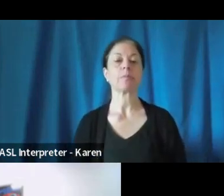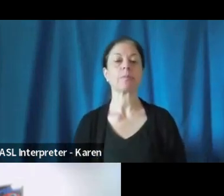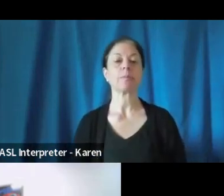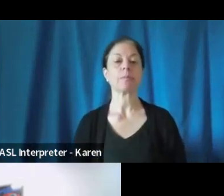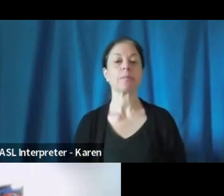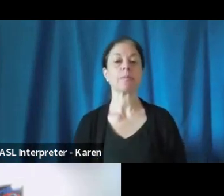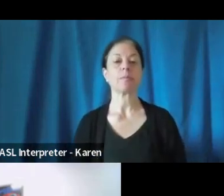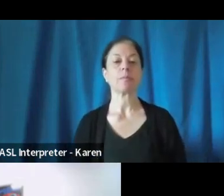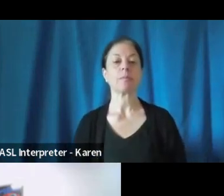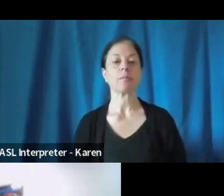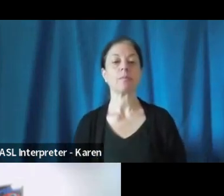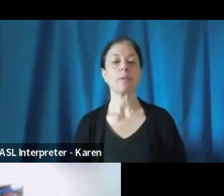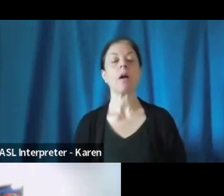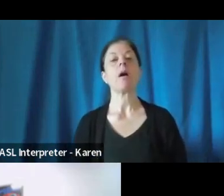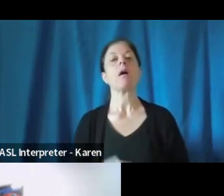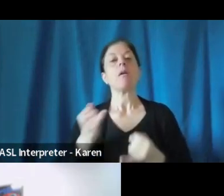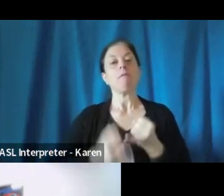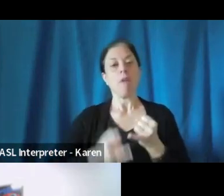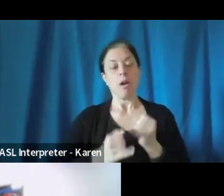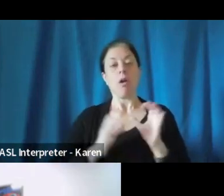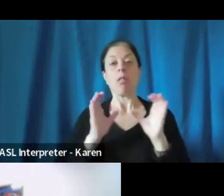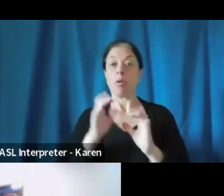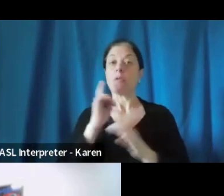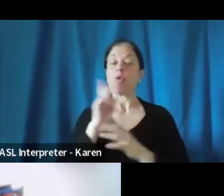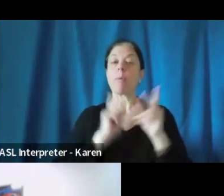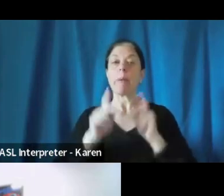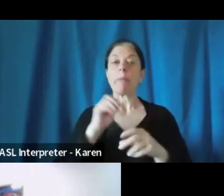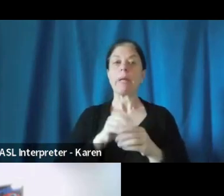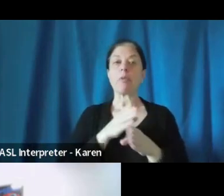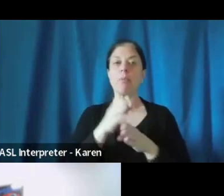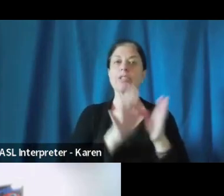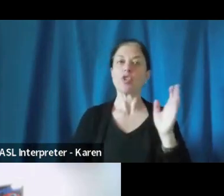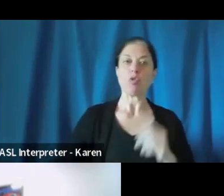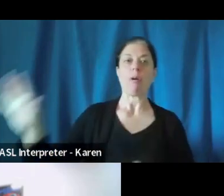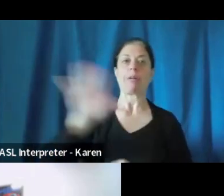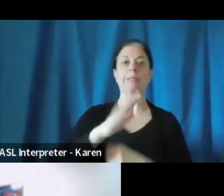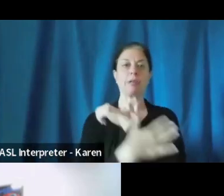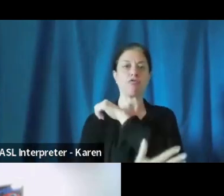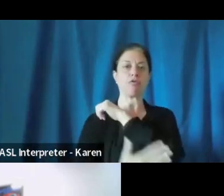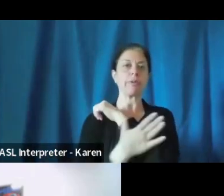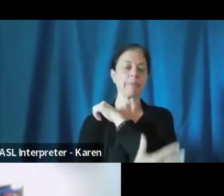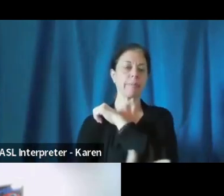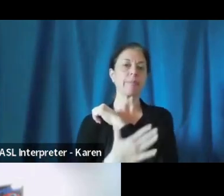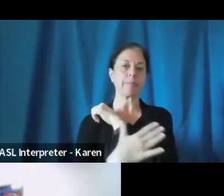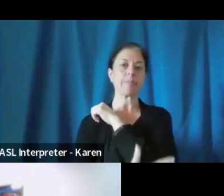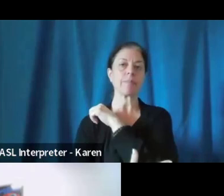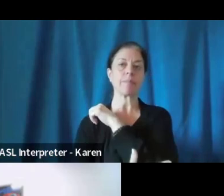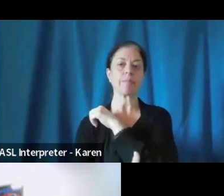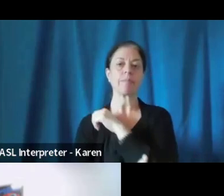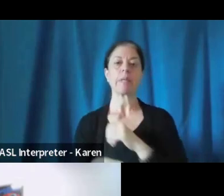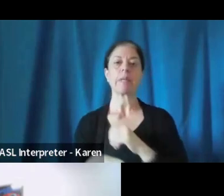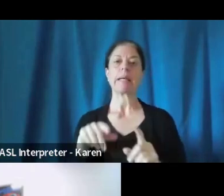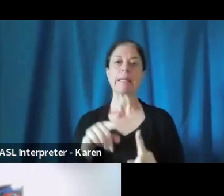work for deeper policy change. And finally, you know, look for people in this profession across the country,